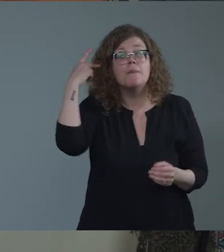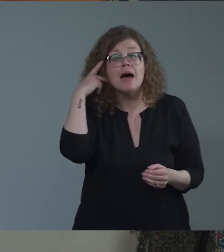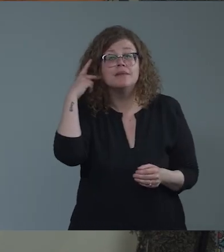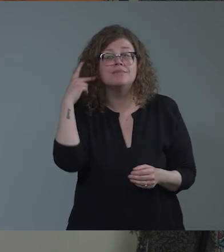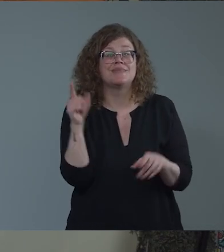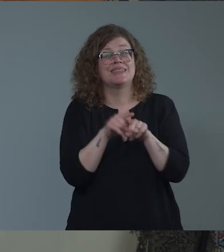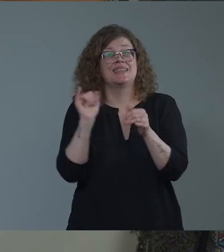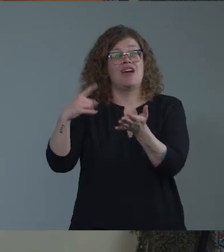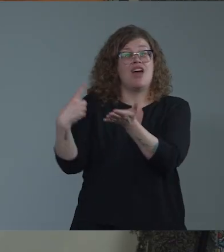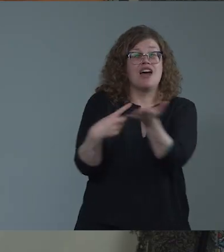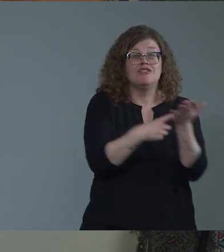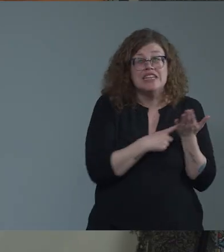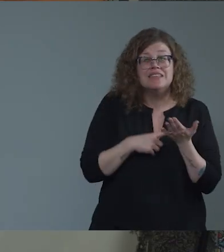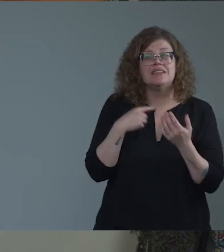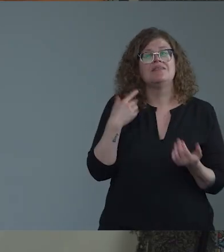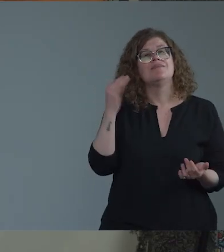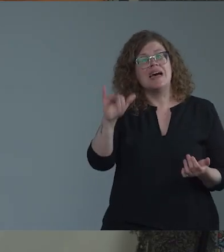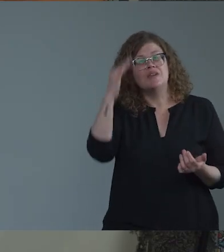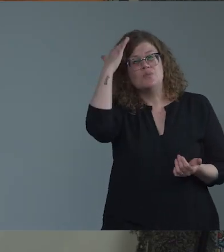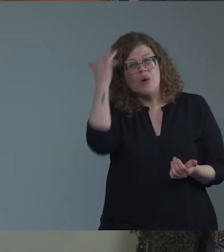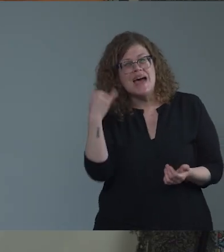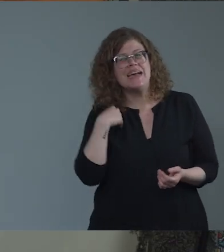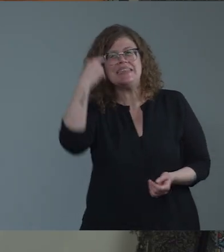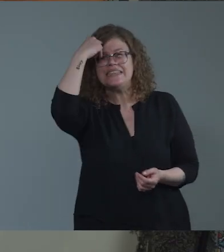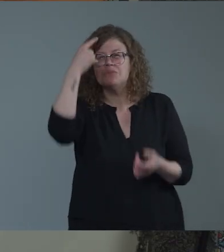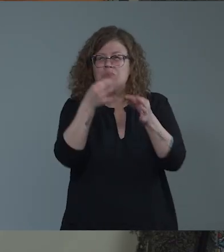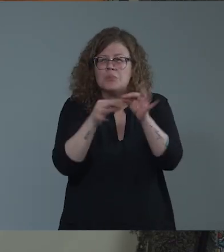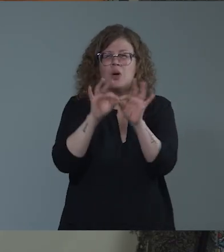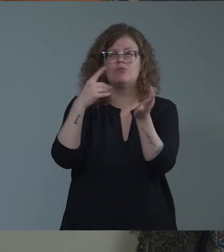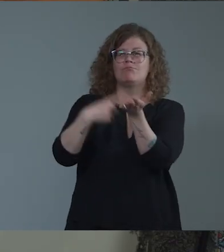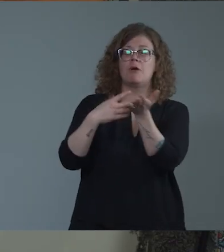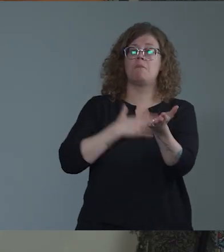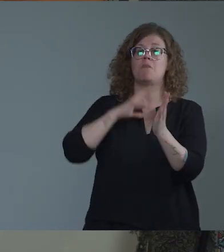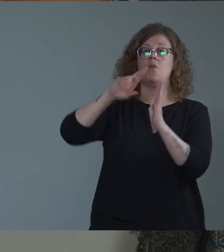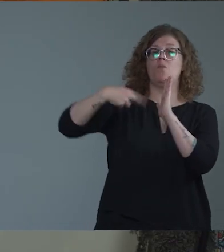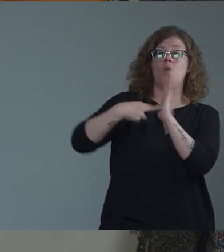That is very clear to me that that is a big part of my goal in,